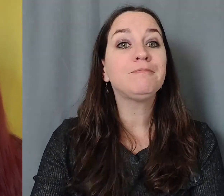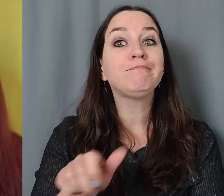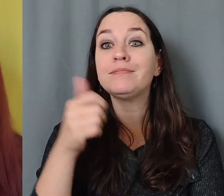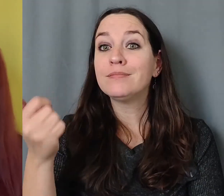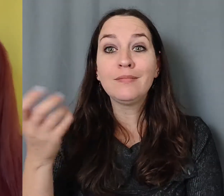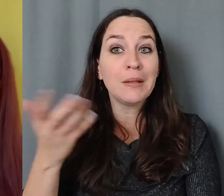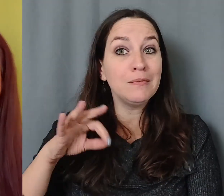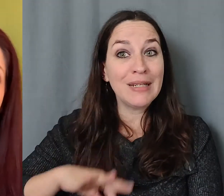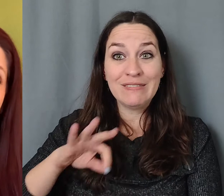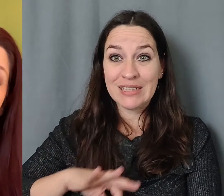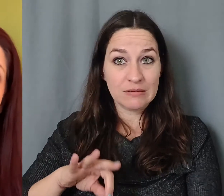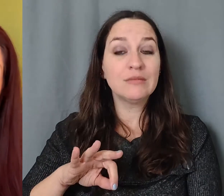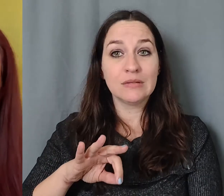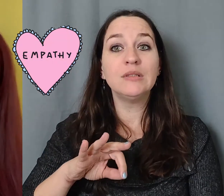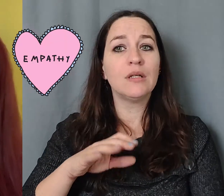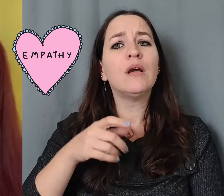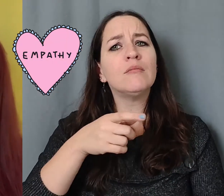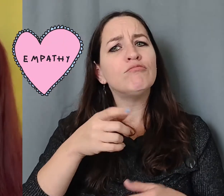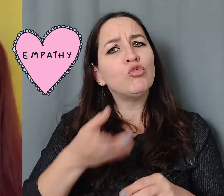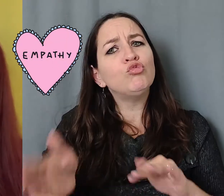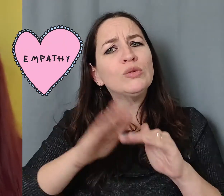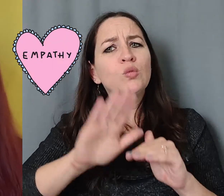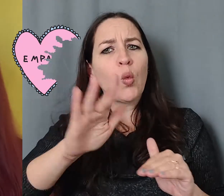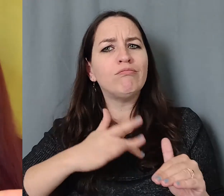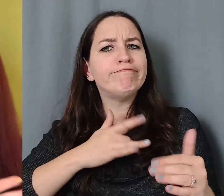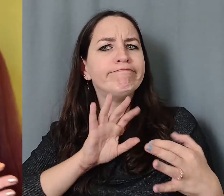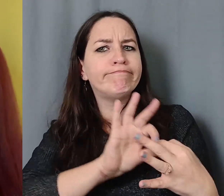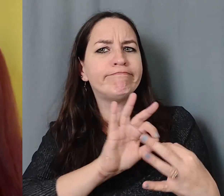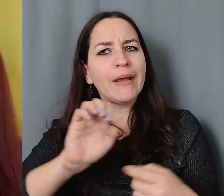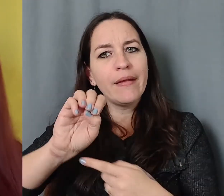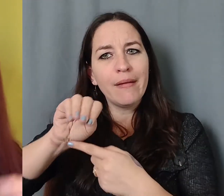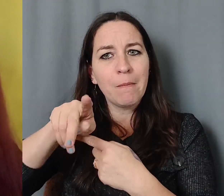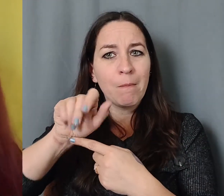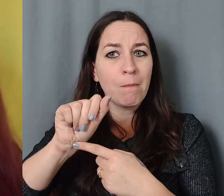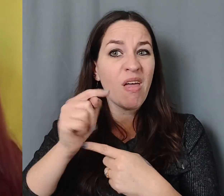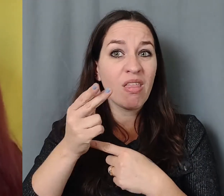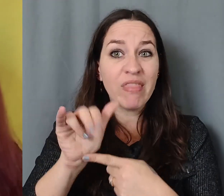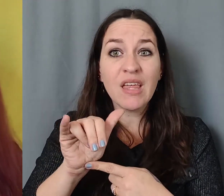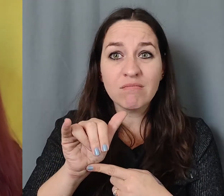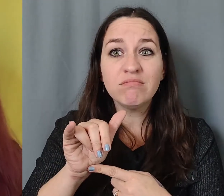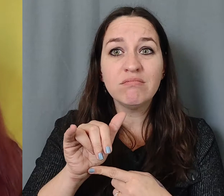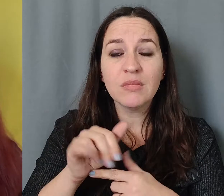Another benefit of being a beginner is that it increases empathy. Sometimes as we go through life and we master things, you know, early on,